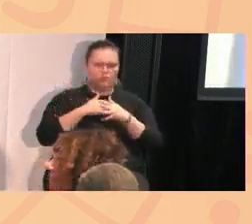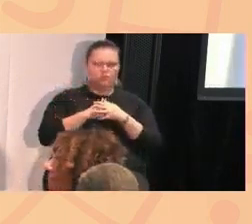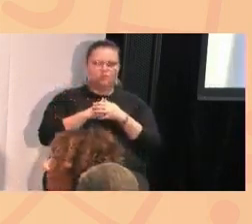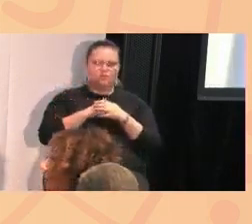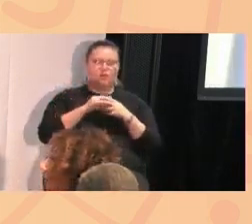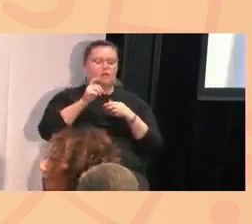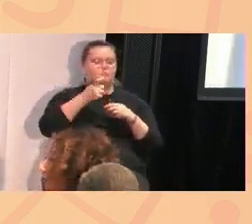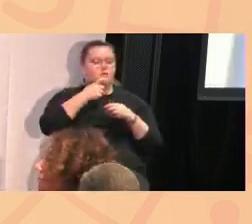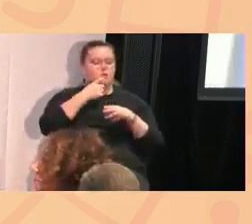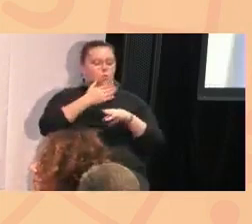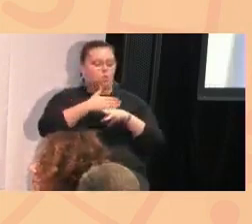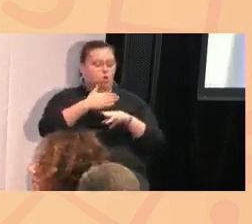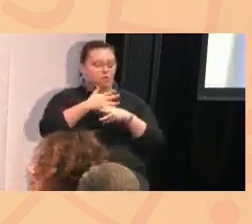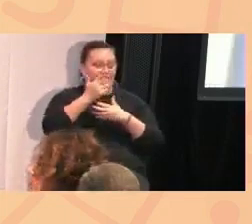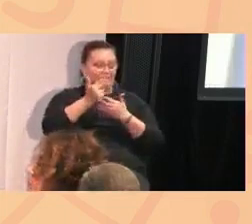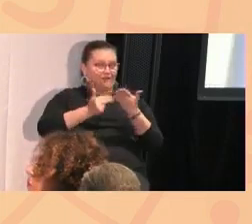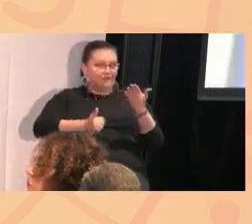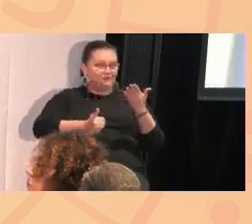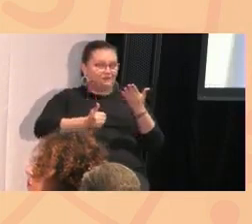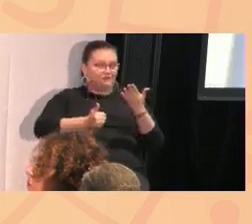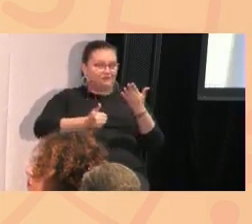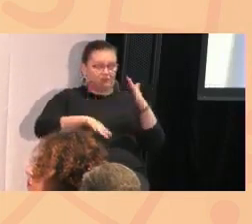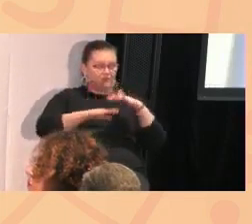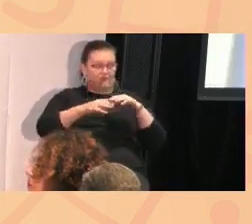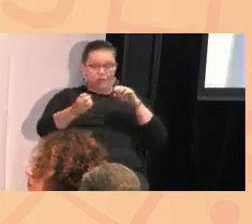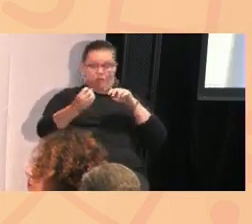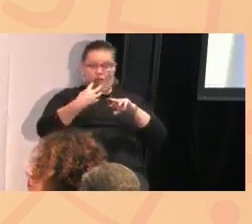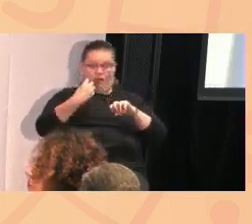But they were always seen for me as the missing from the highway itself,